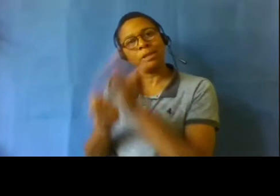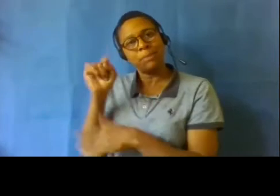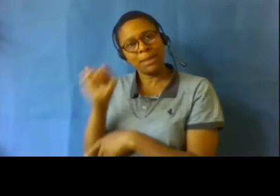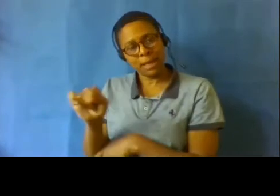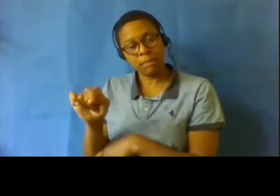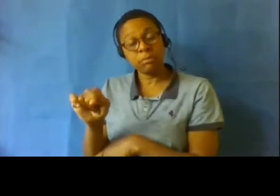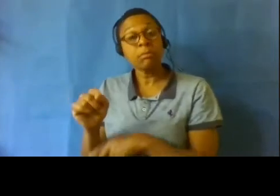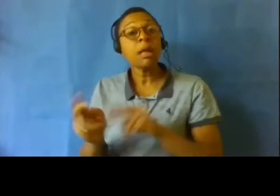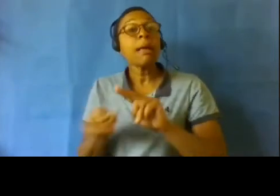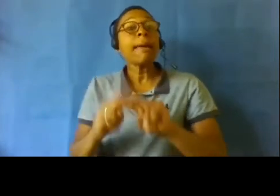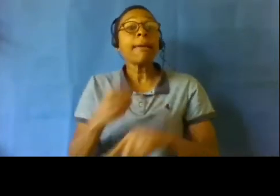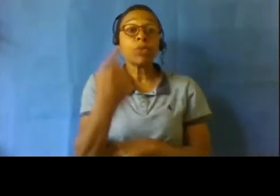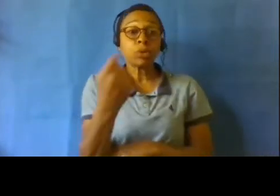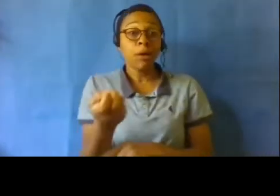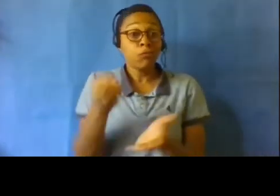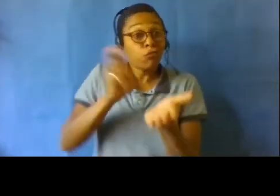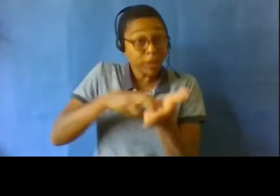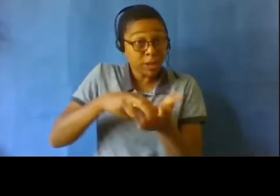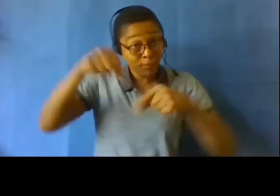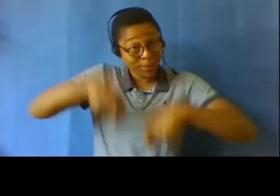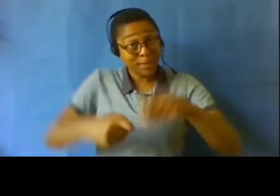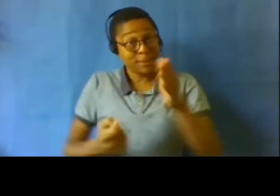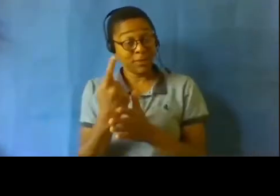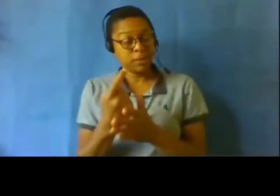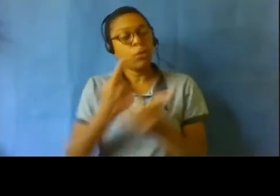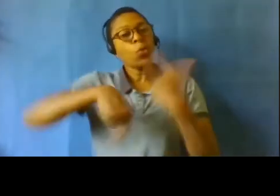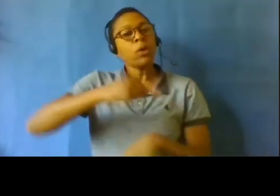during the QA you can participate in three ways